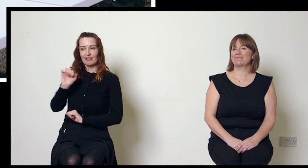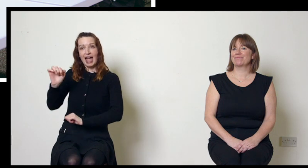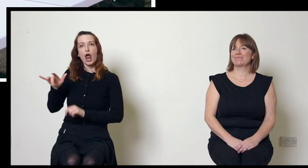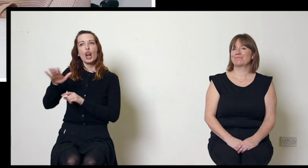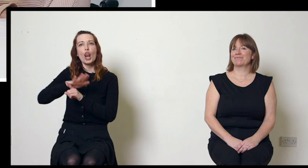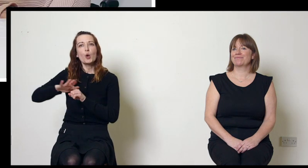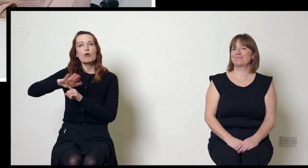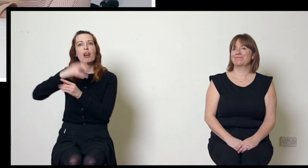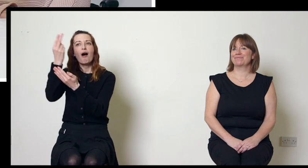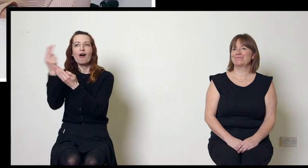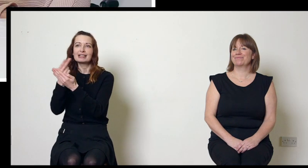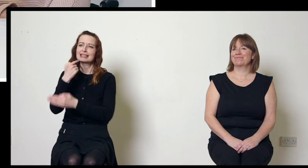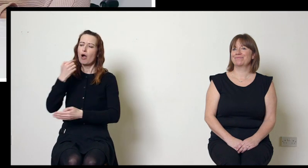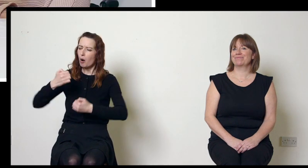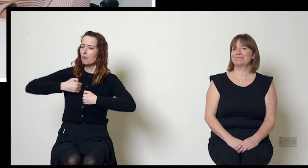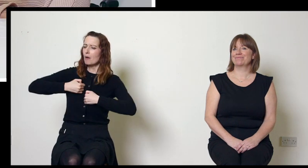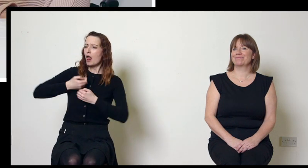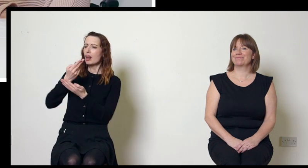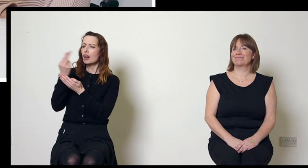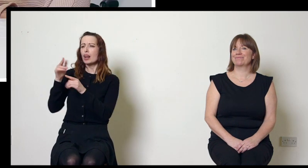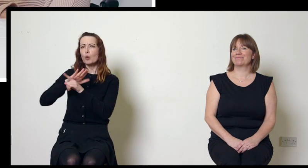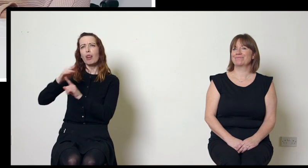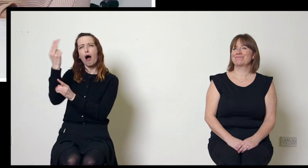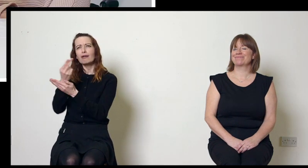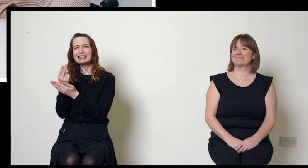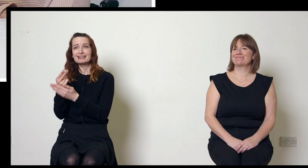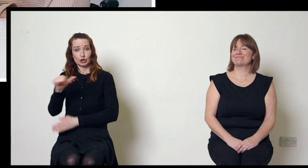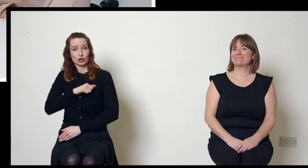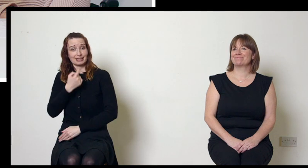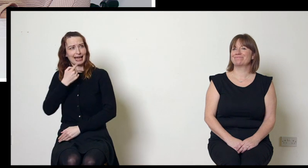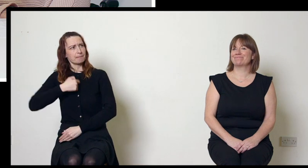you know, I'm a local artist rather than just saying I'm an artist. And I think you just take